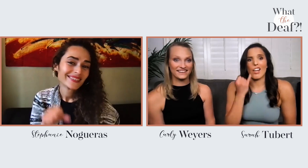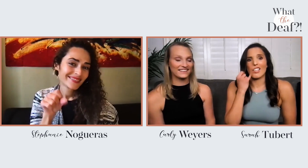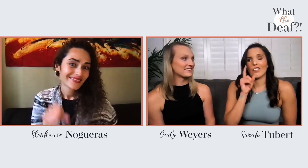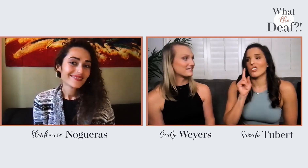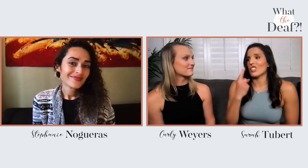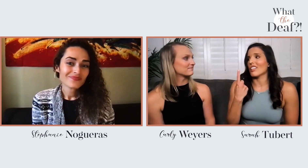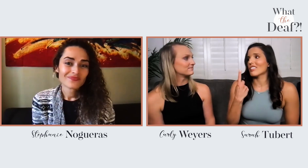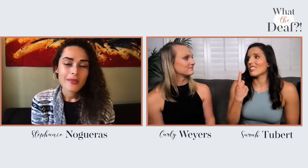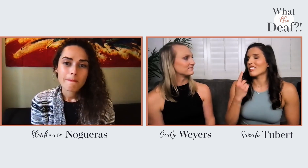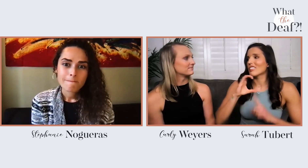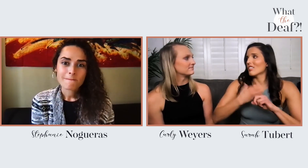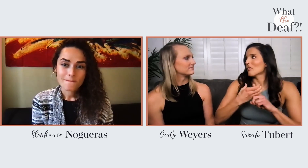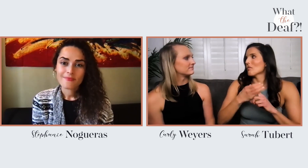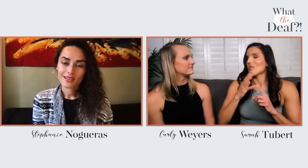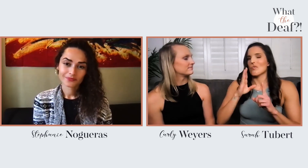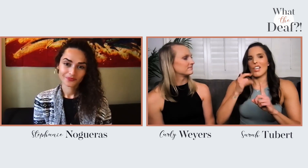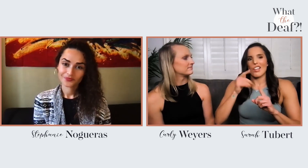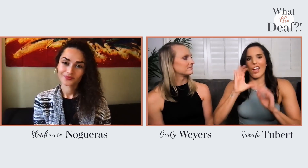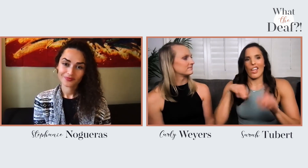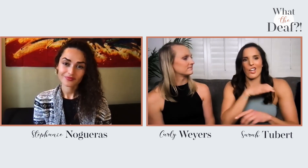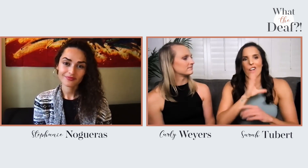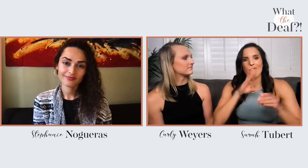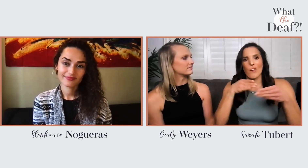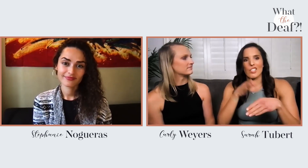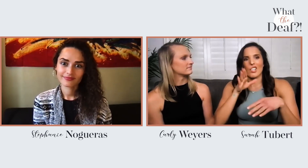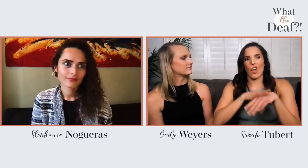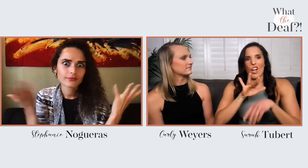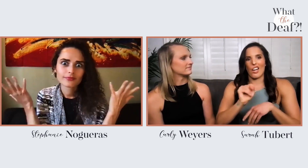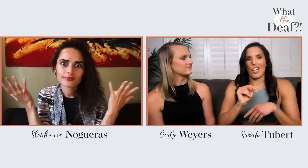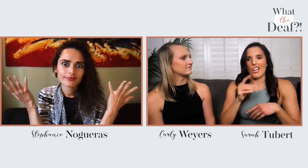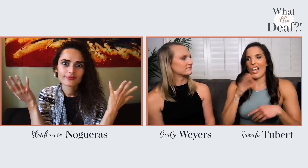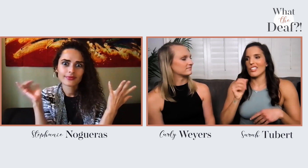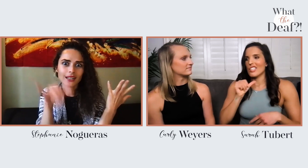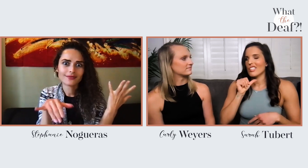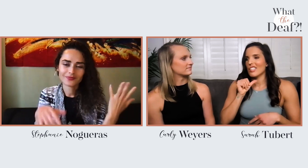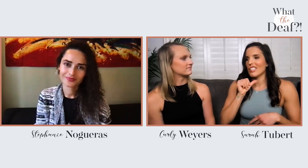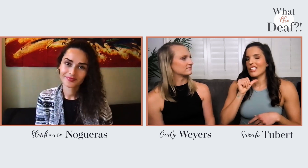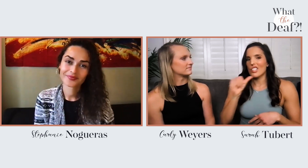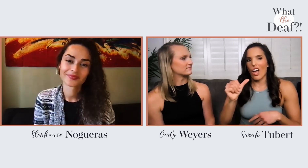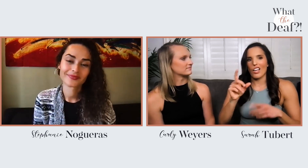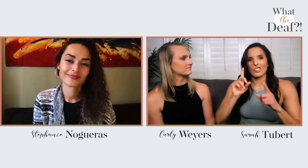I love that idea of just being a character and focusing on that character.